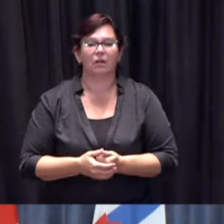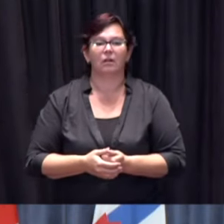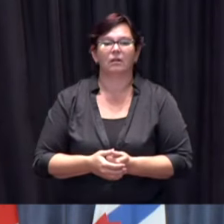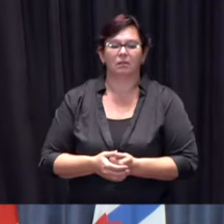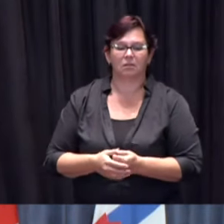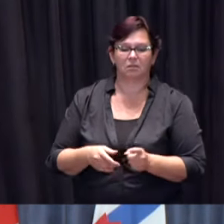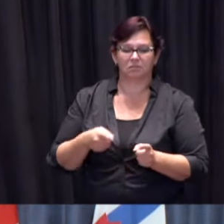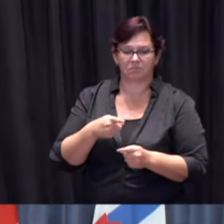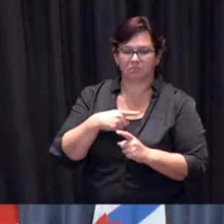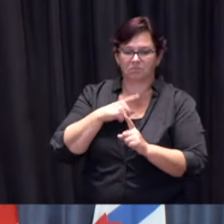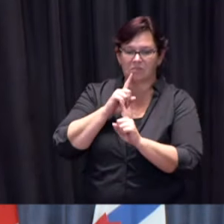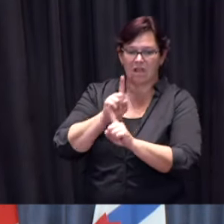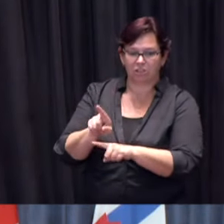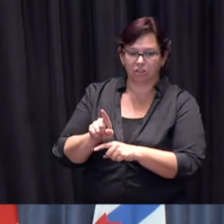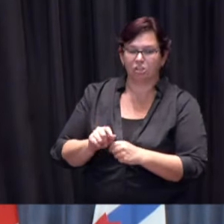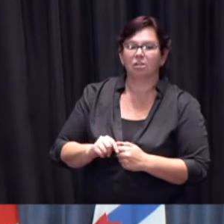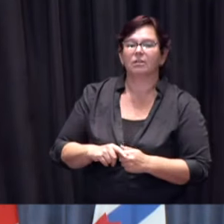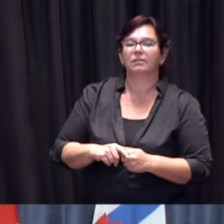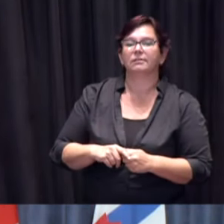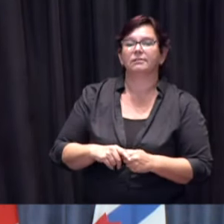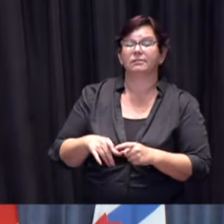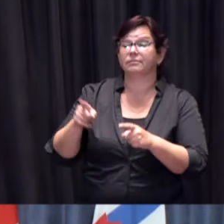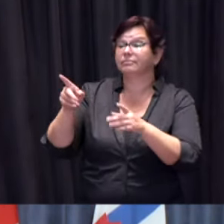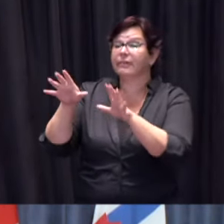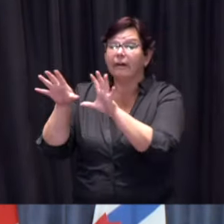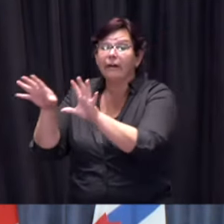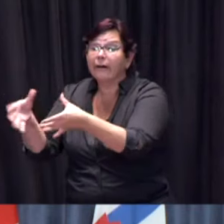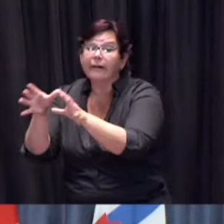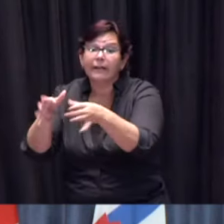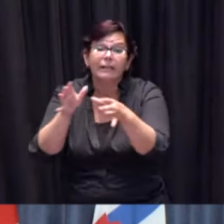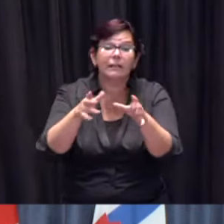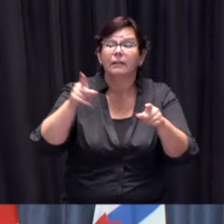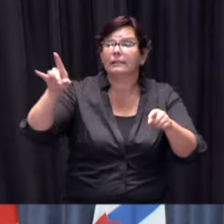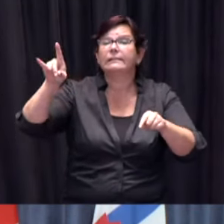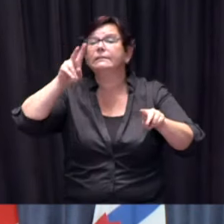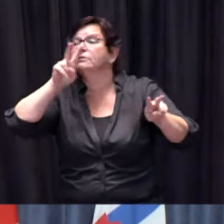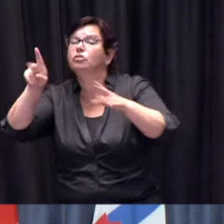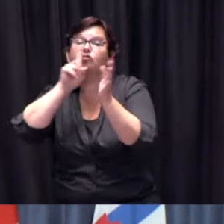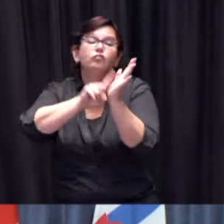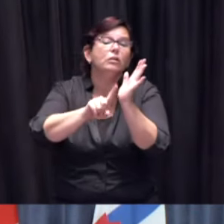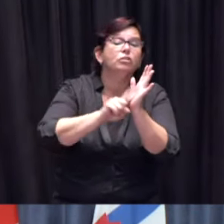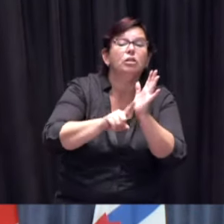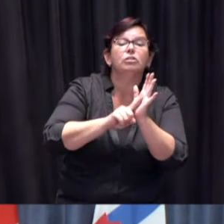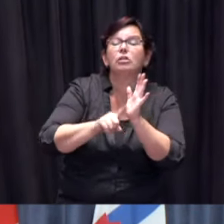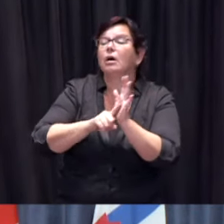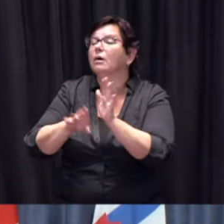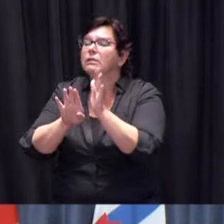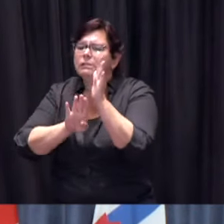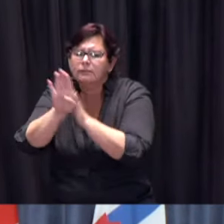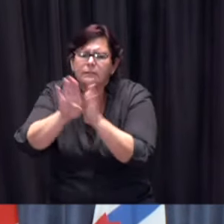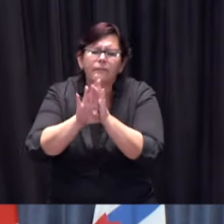of the city government to inspect playgrounds and to develop guidelines and do all the kinds of things that are a necessity for being